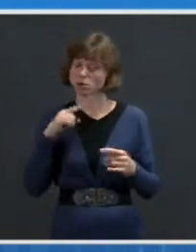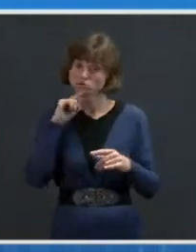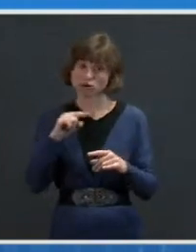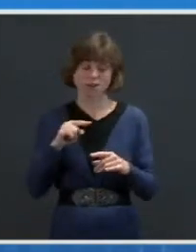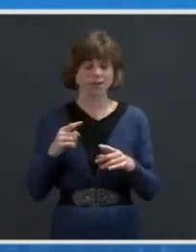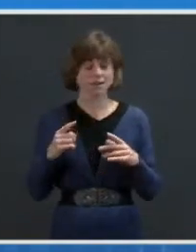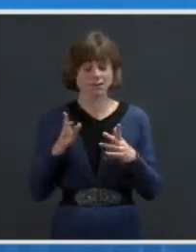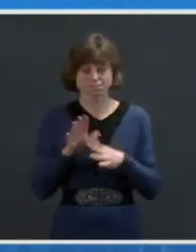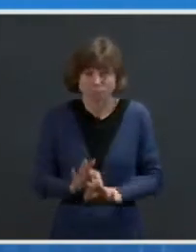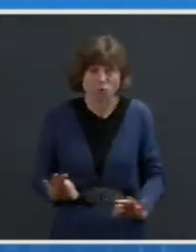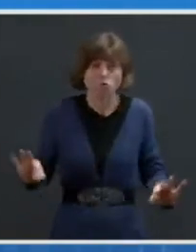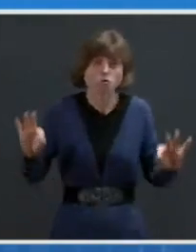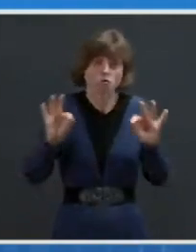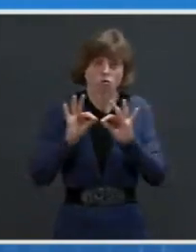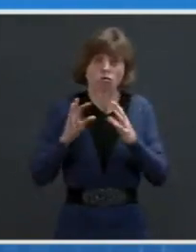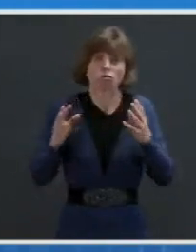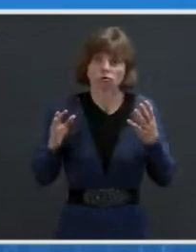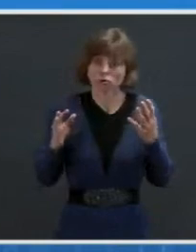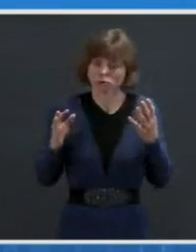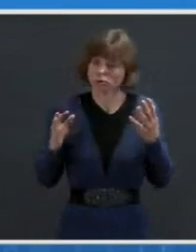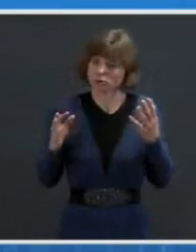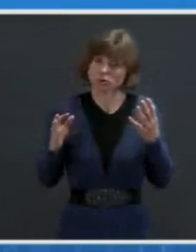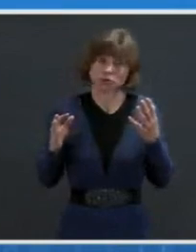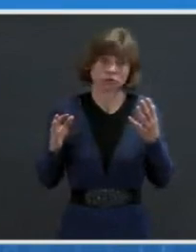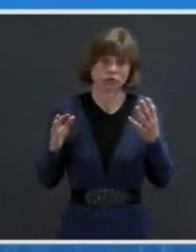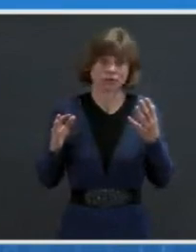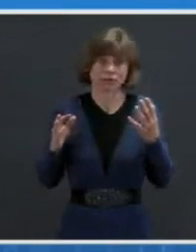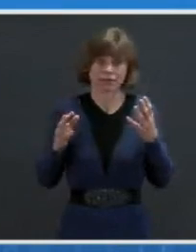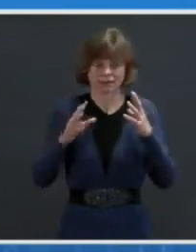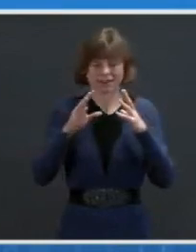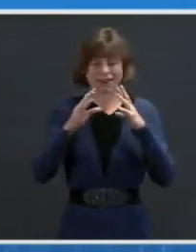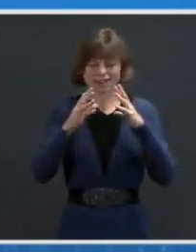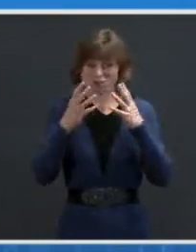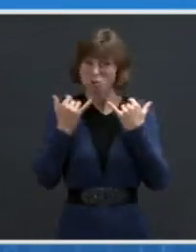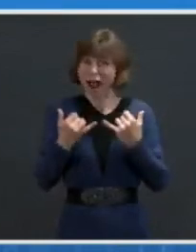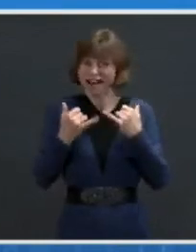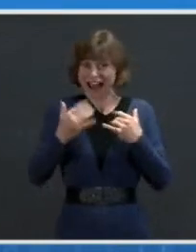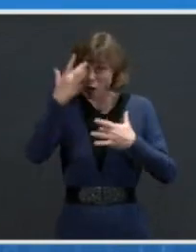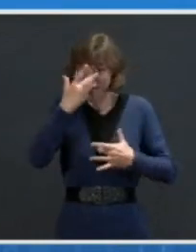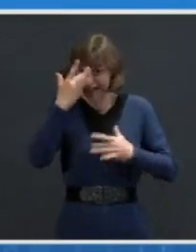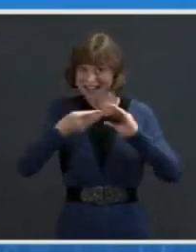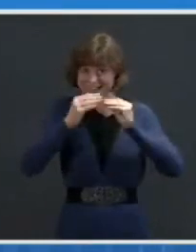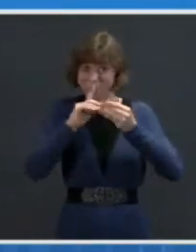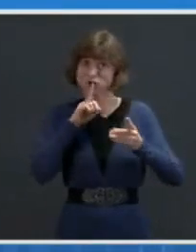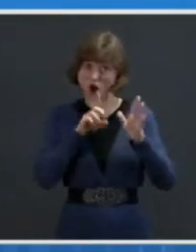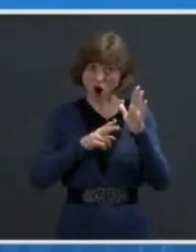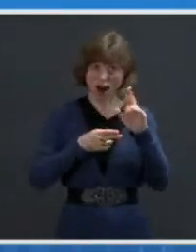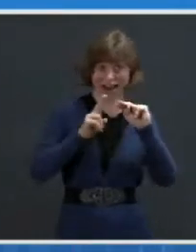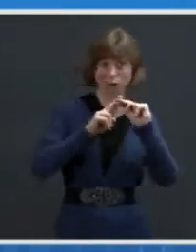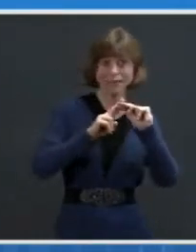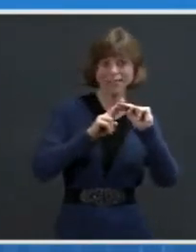AT THE SAME TIME, I WANT TO